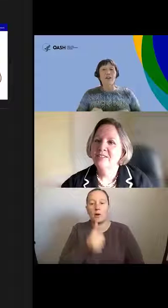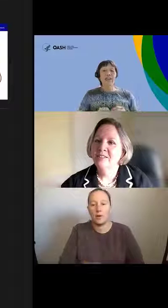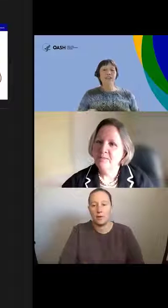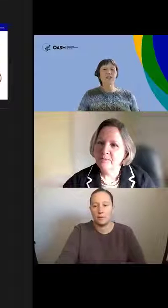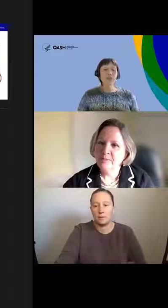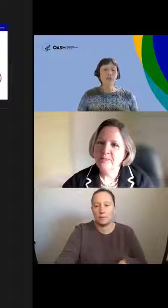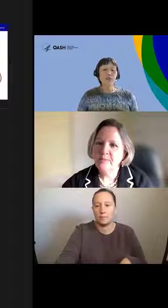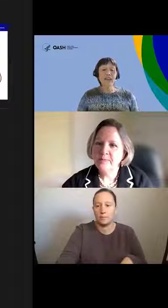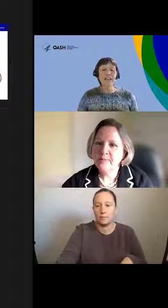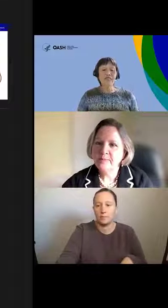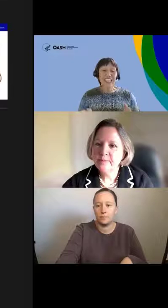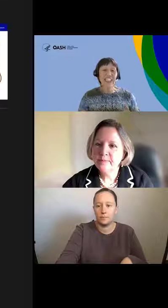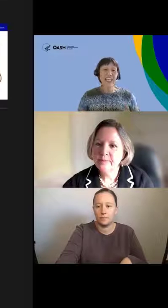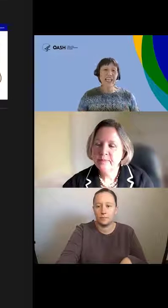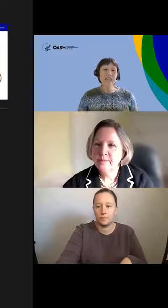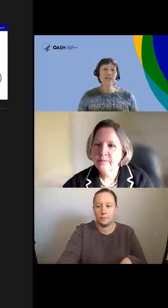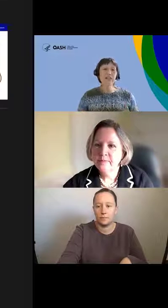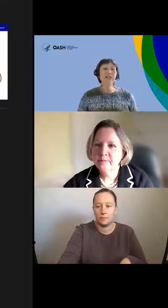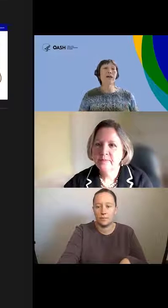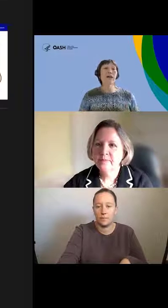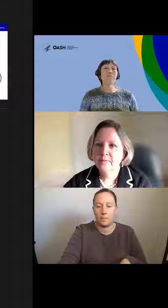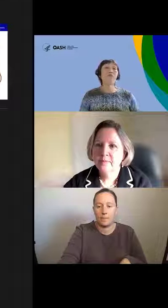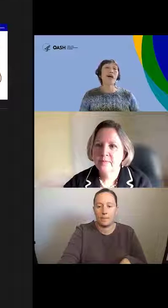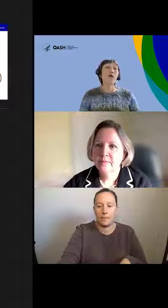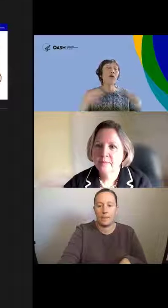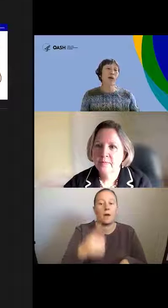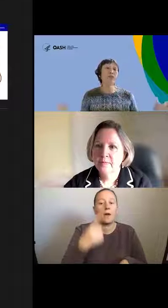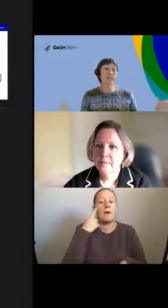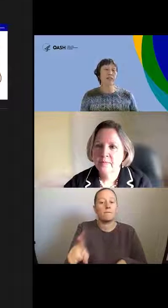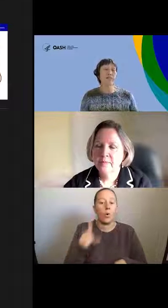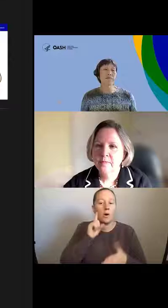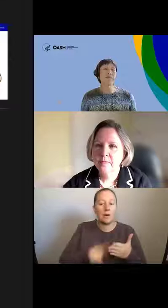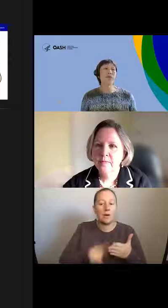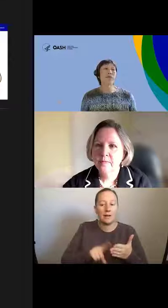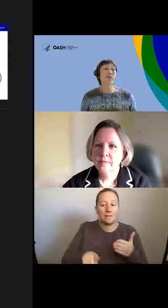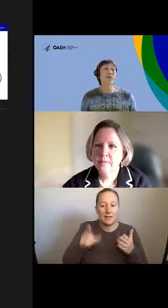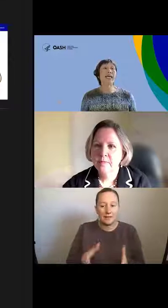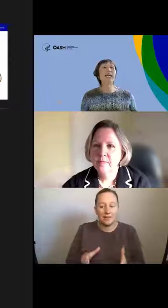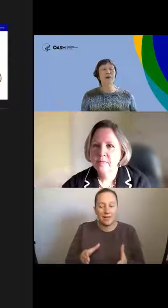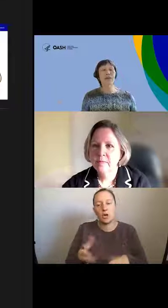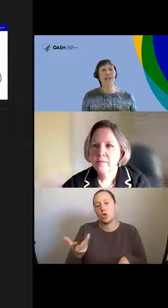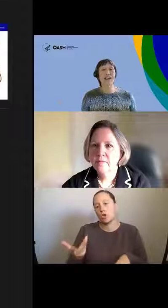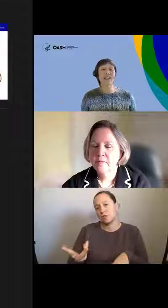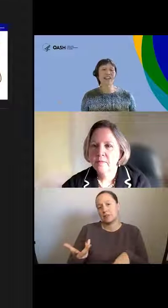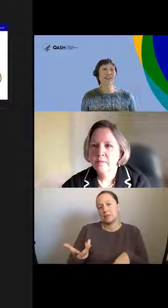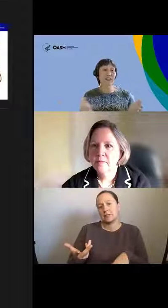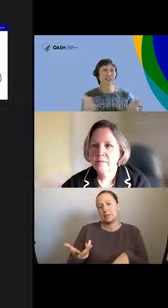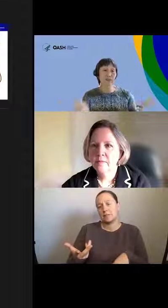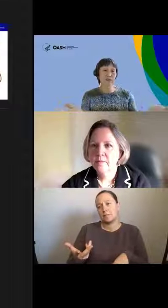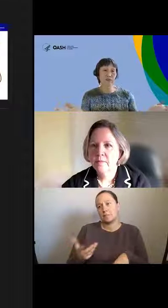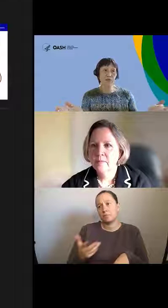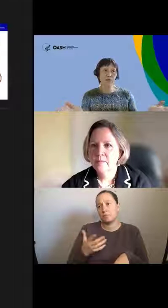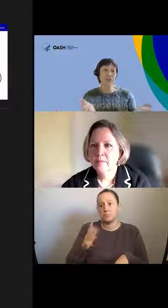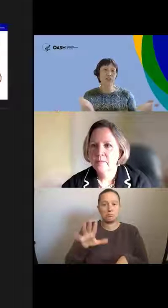Yvonne Lau: Okay, so for investigators, while we welcome anybody asking us sort of questions